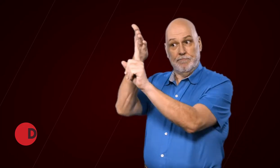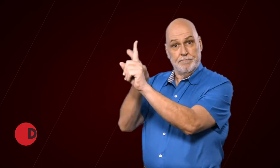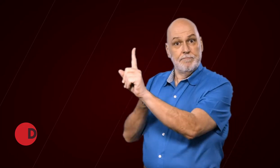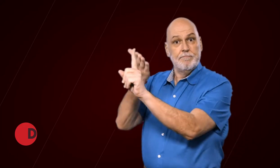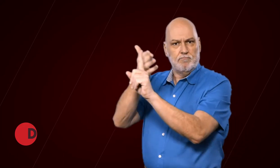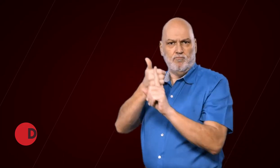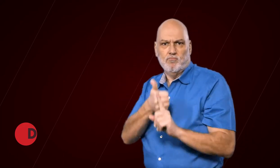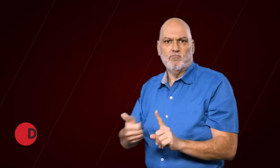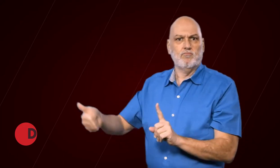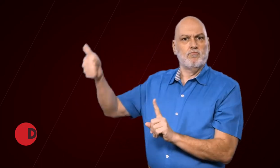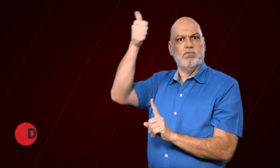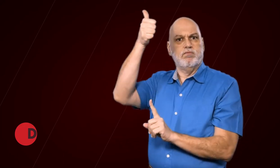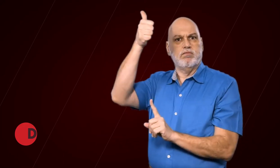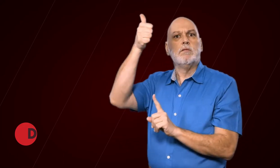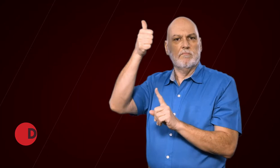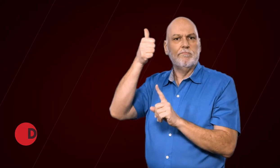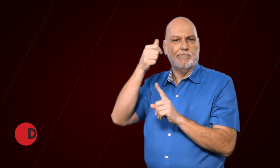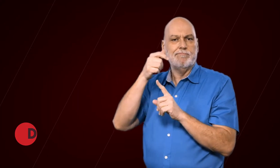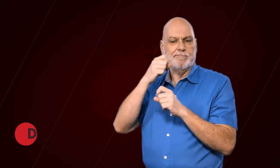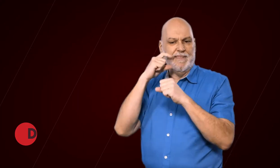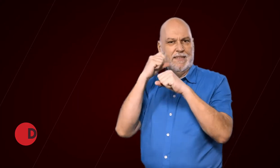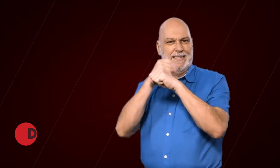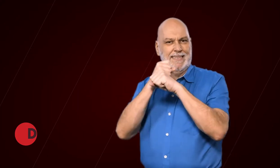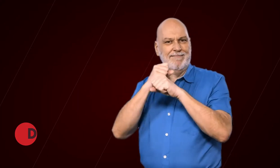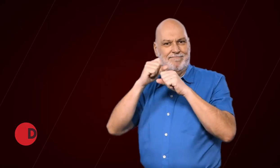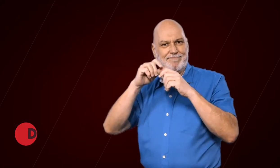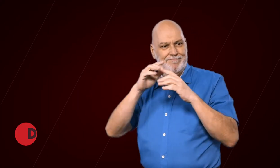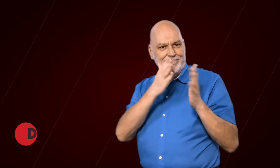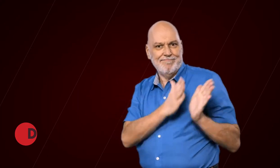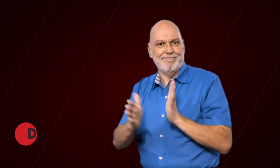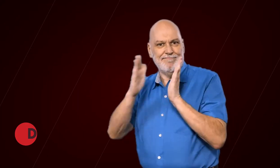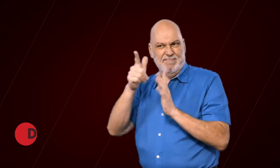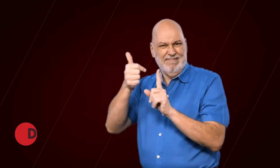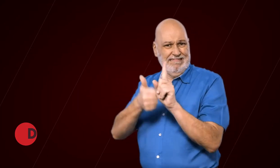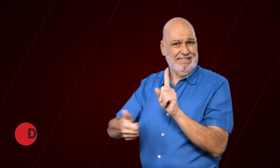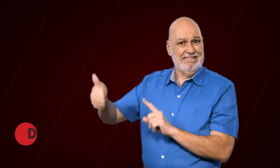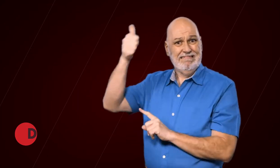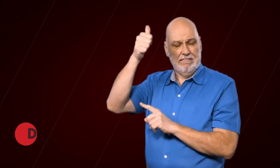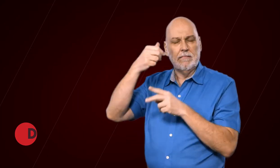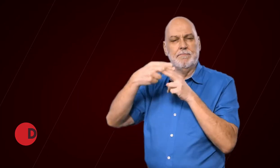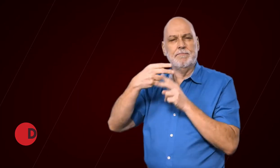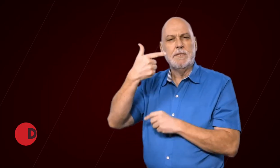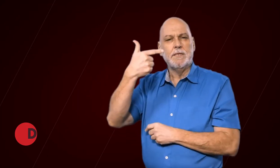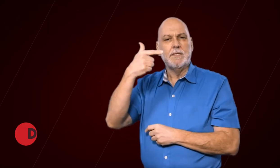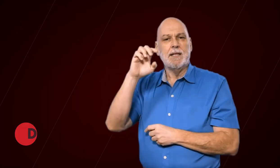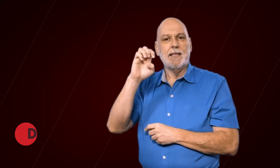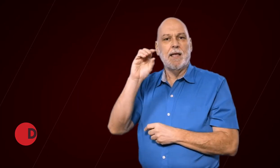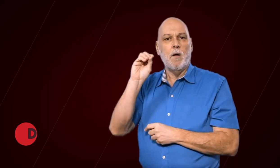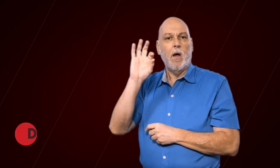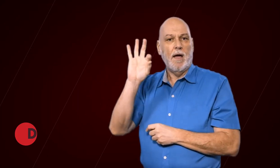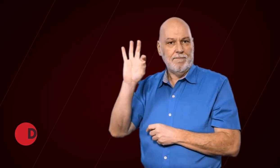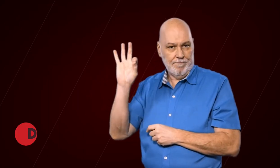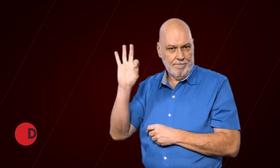DeafDots asked Geoff Bowlby,